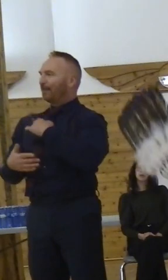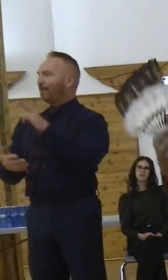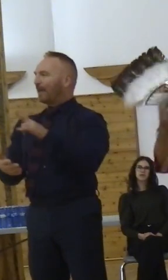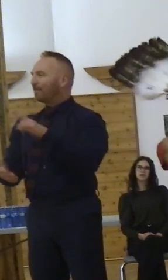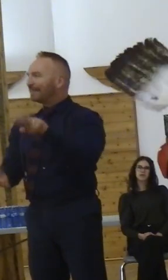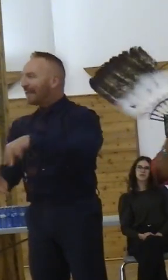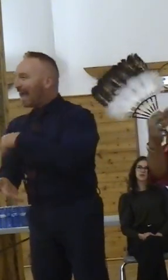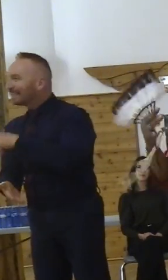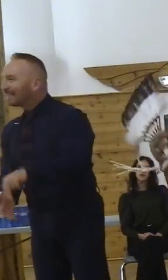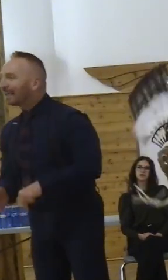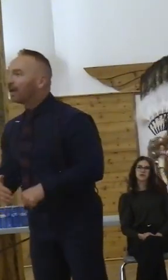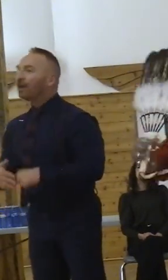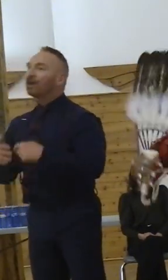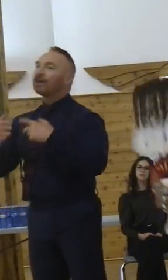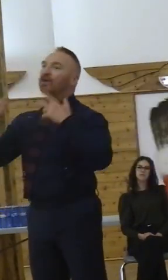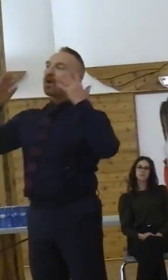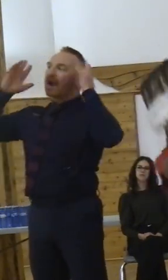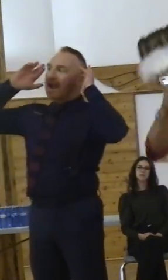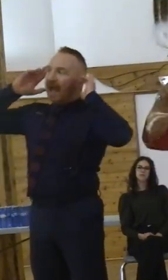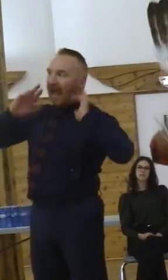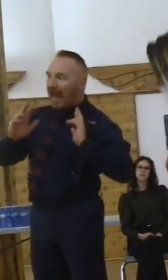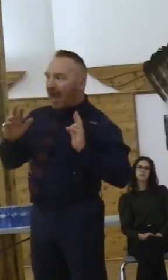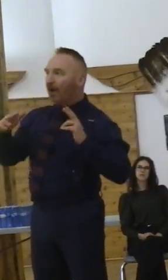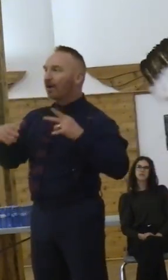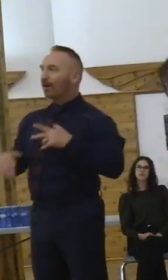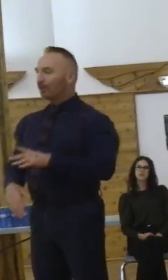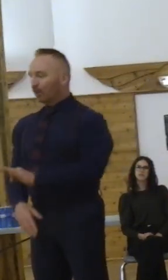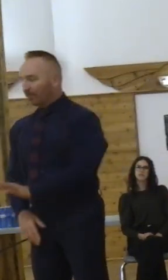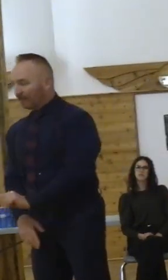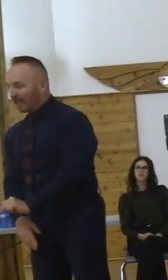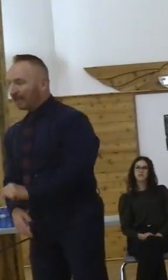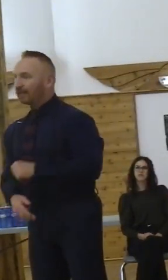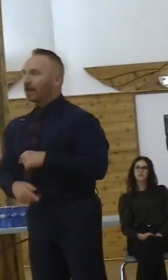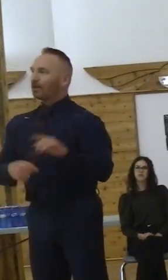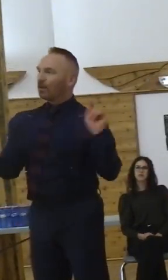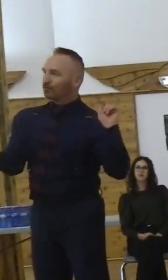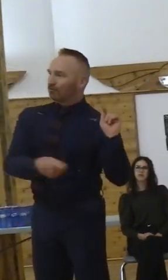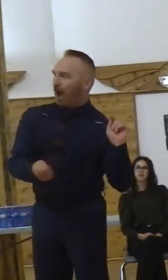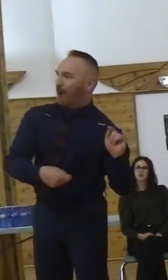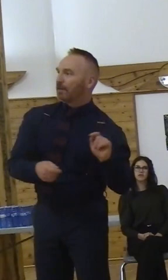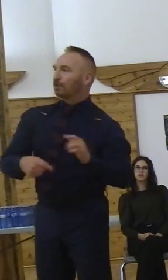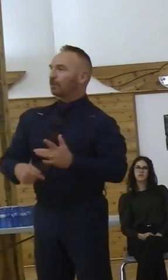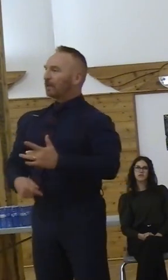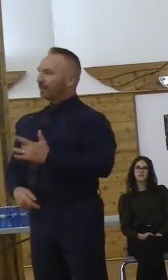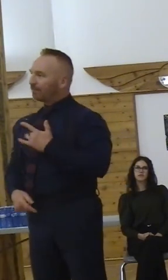there you feel, even the ground, sometimes I feel it moving. And I just love that feeling.